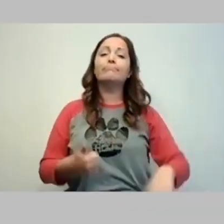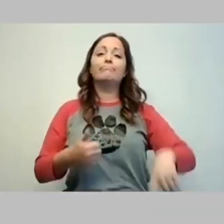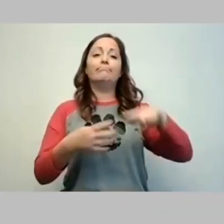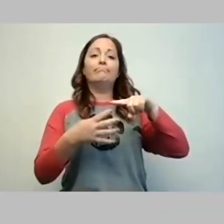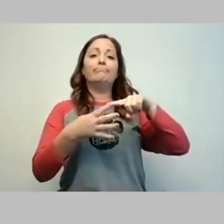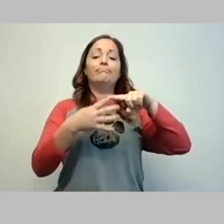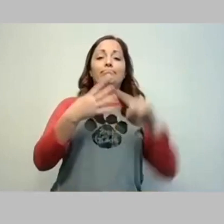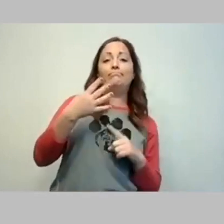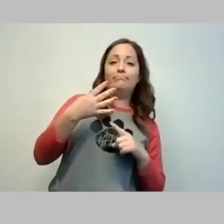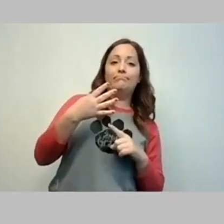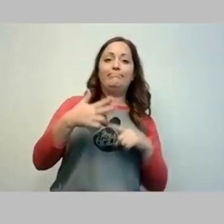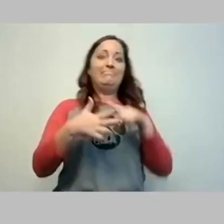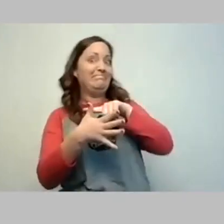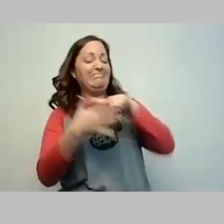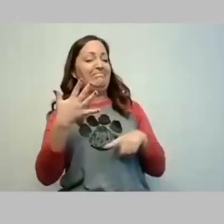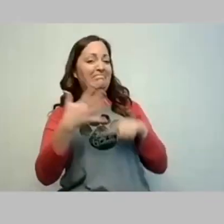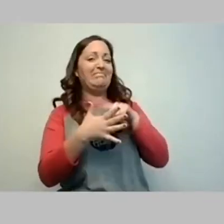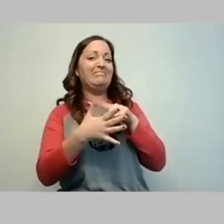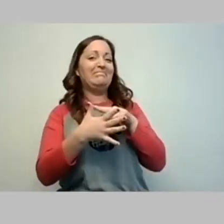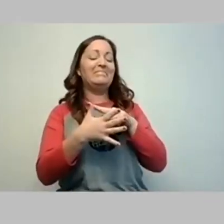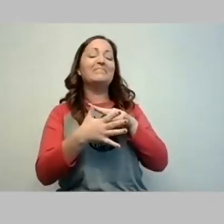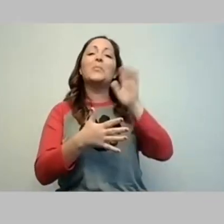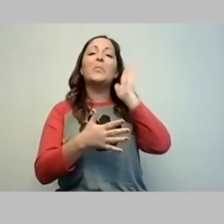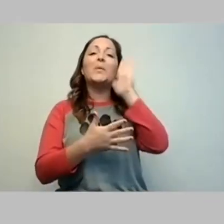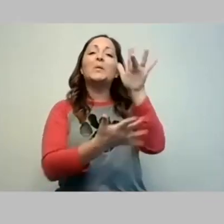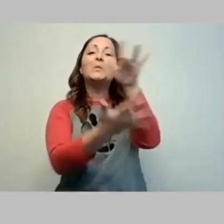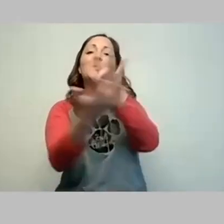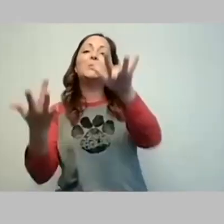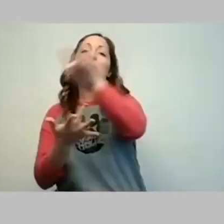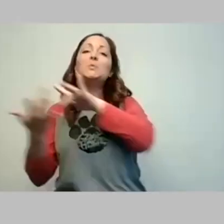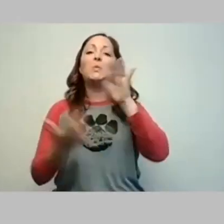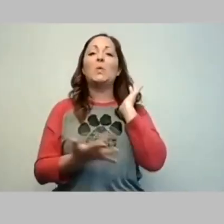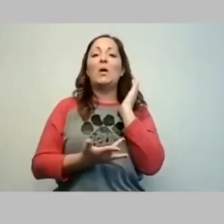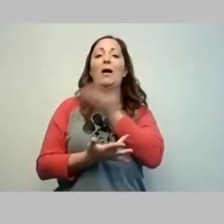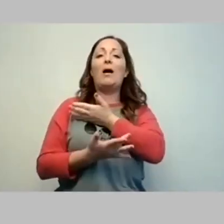In this presentation we will have five topics.